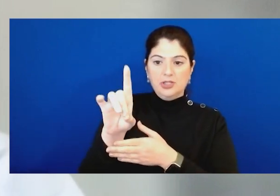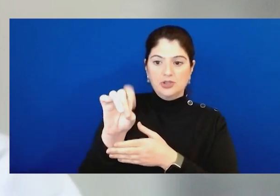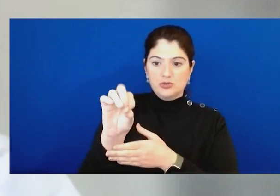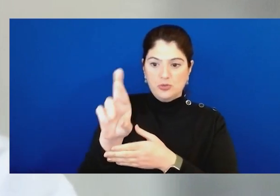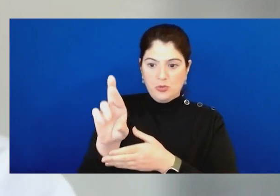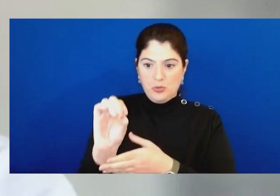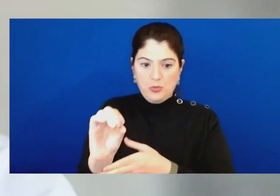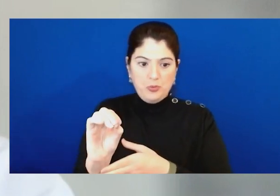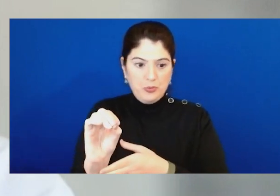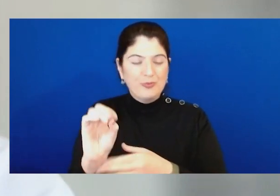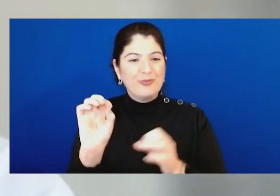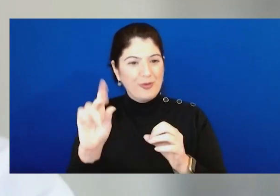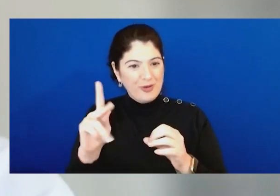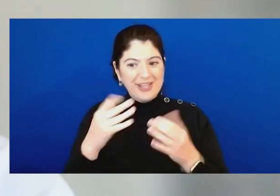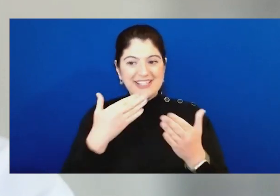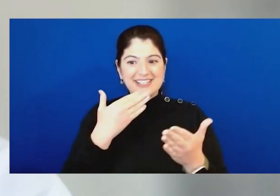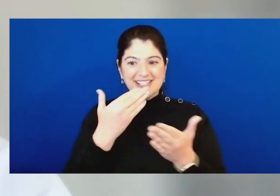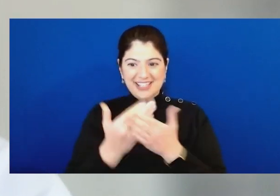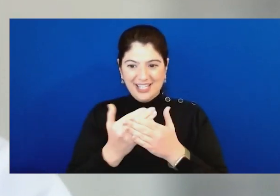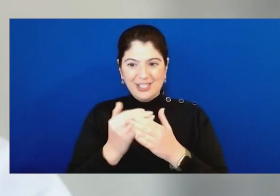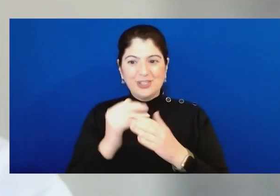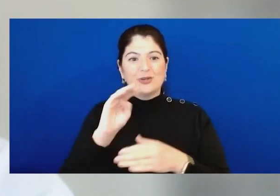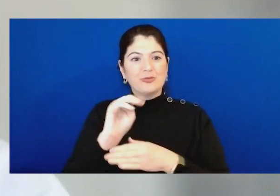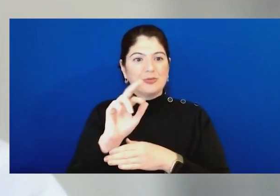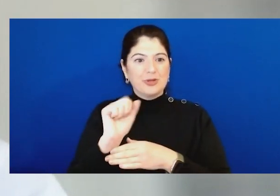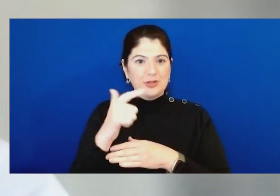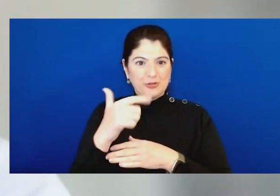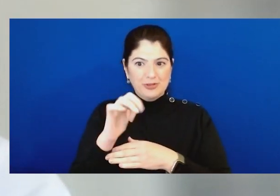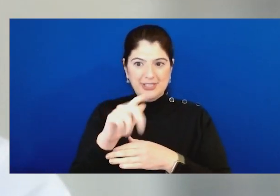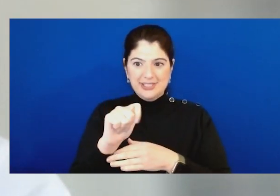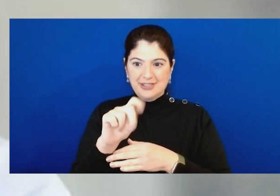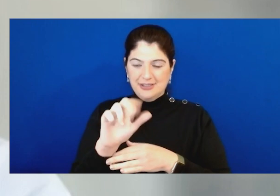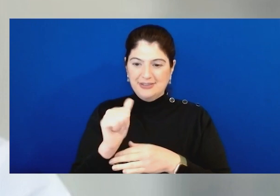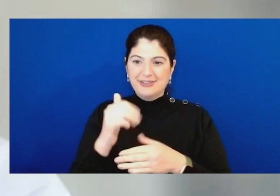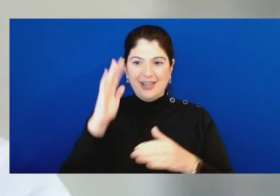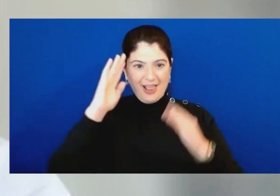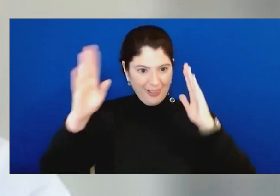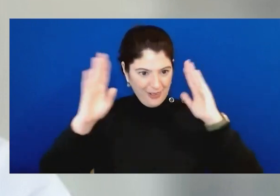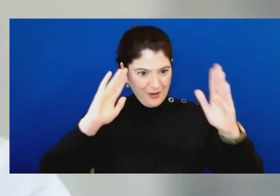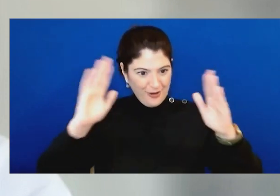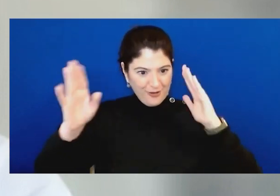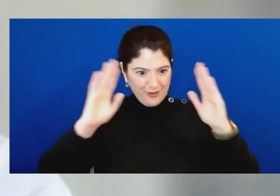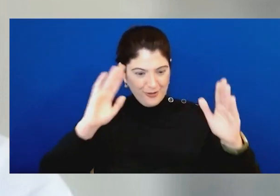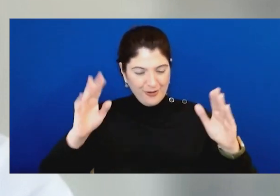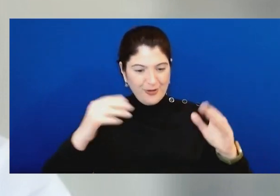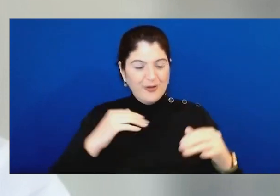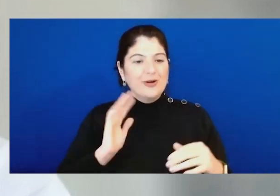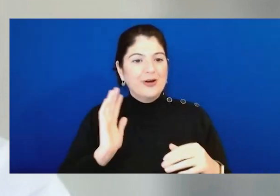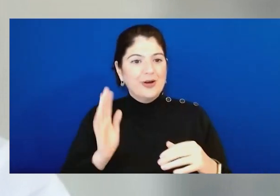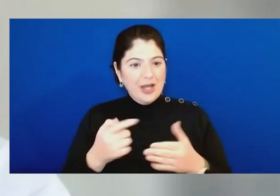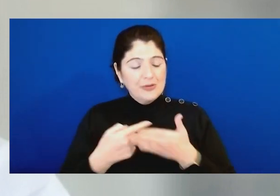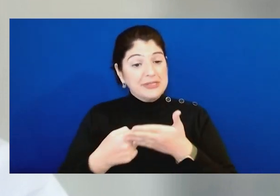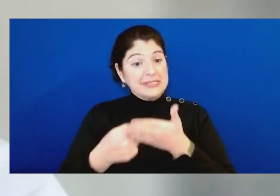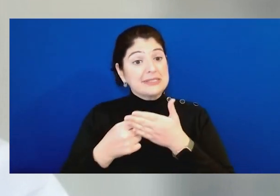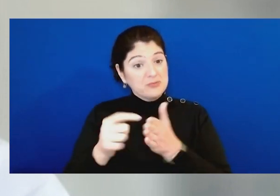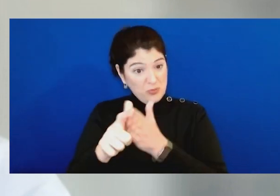[Alejandro] Great, thank you, Margarita, and hello everyone. I'll be covering the law and your language access rights in New York State.